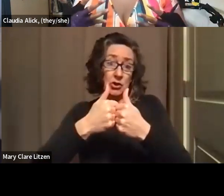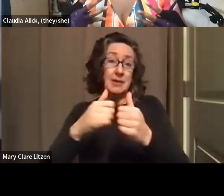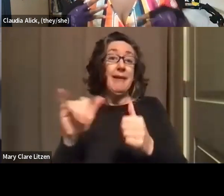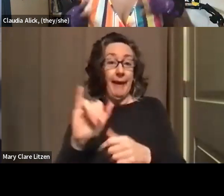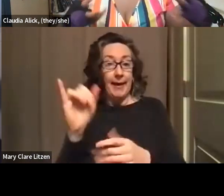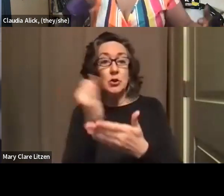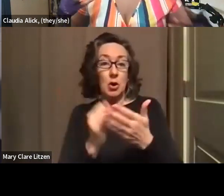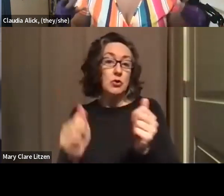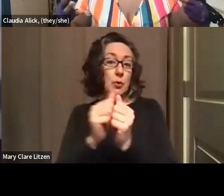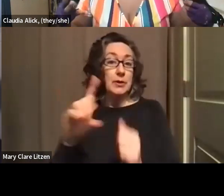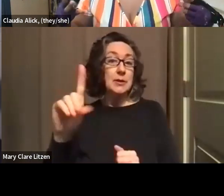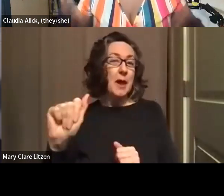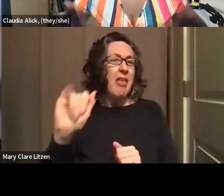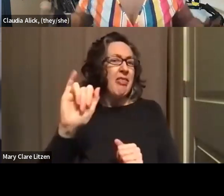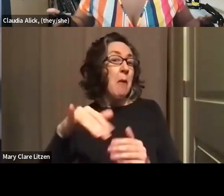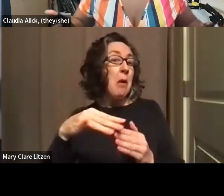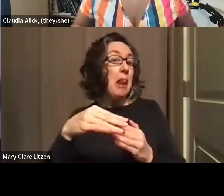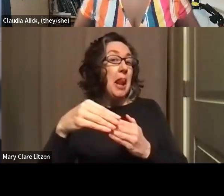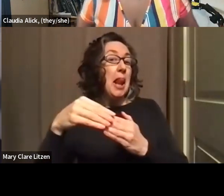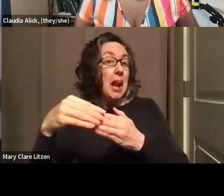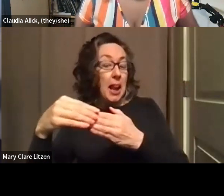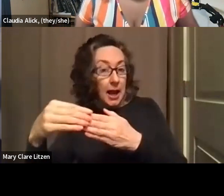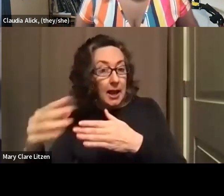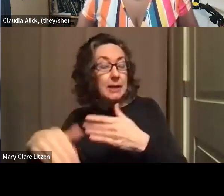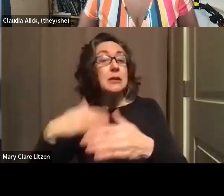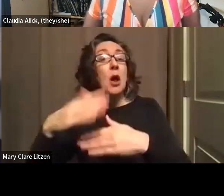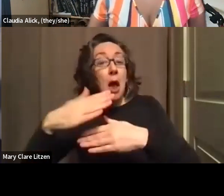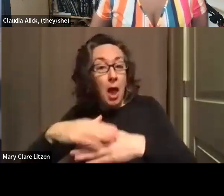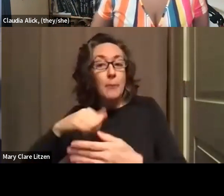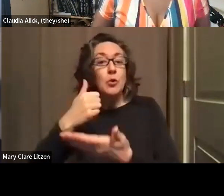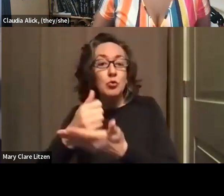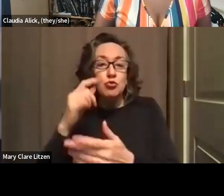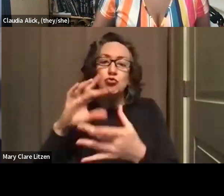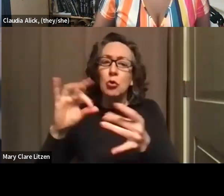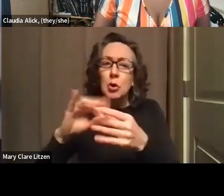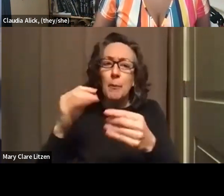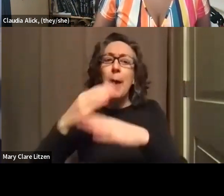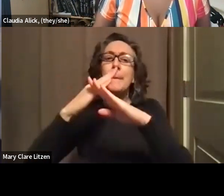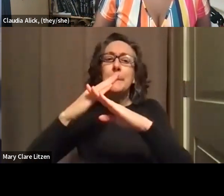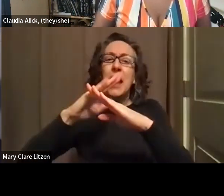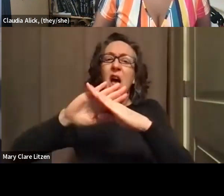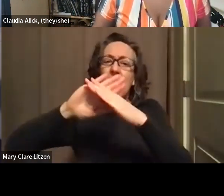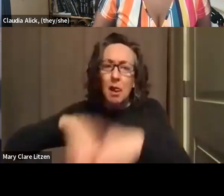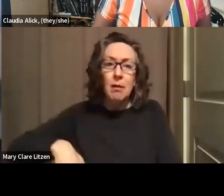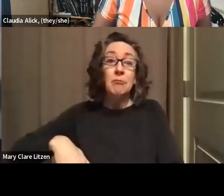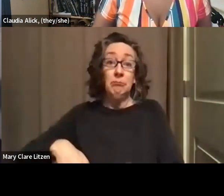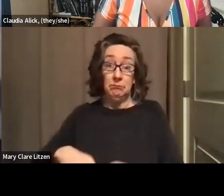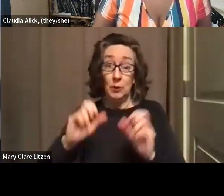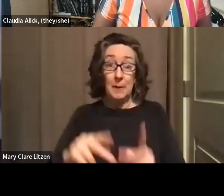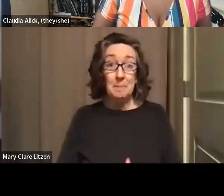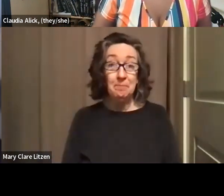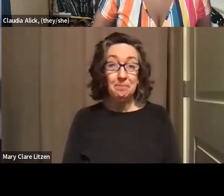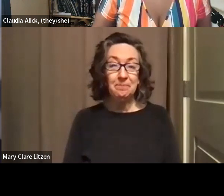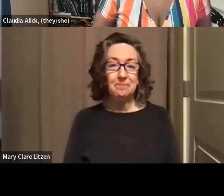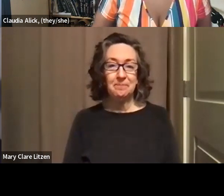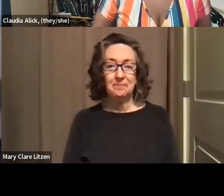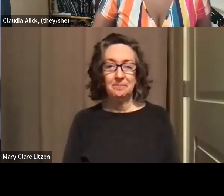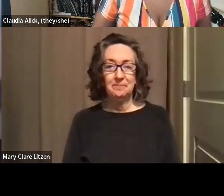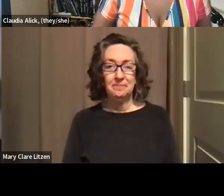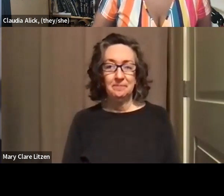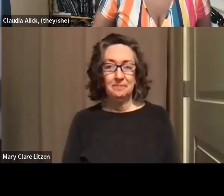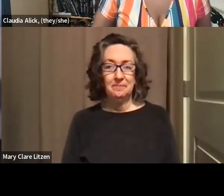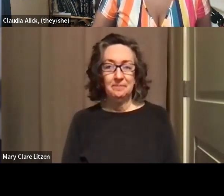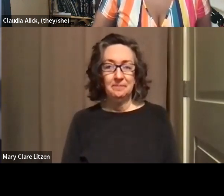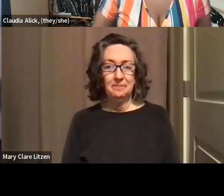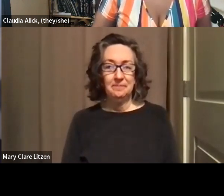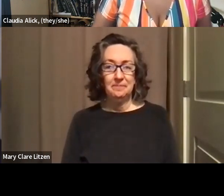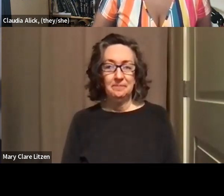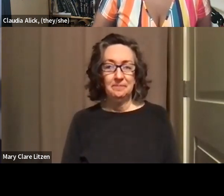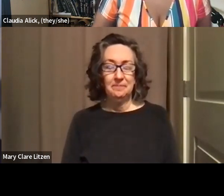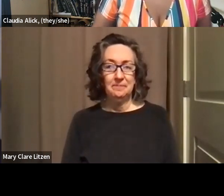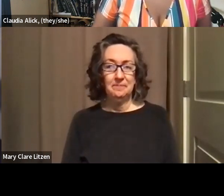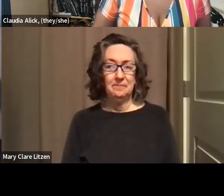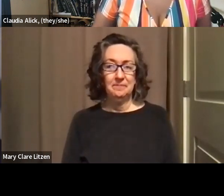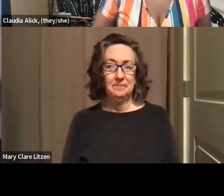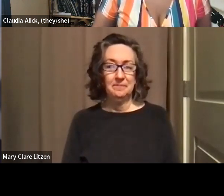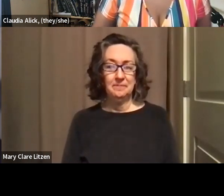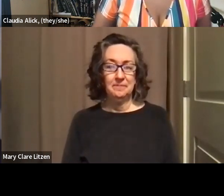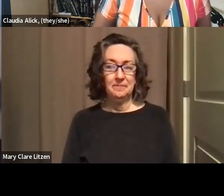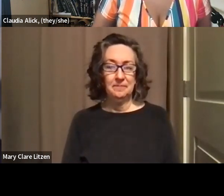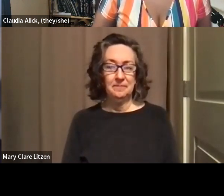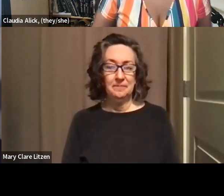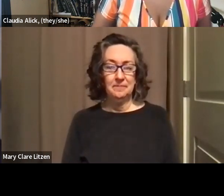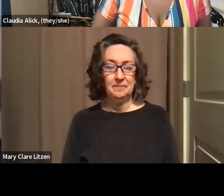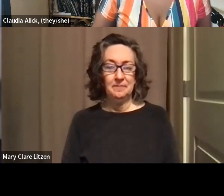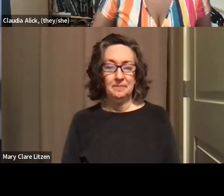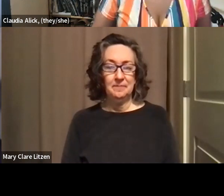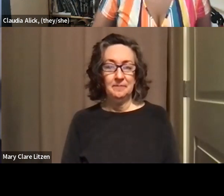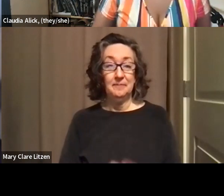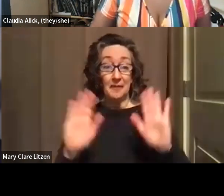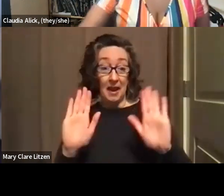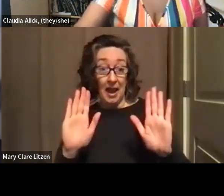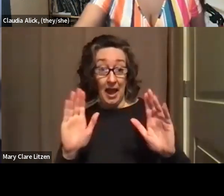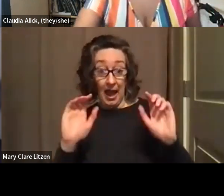I feel that will help us start surfacing some of the barriers so that we can talk